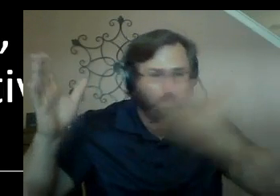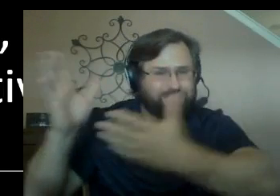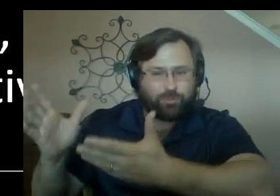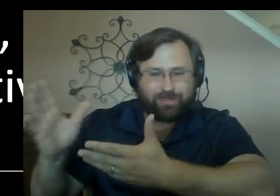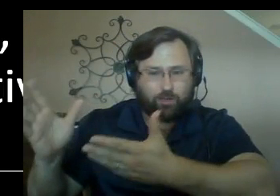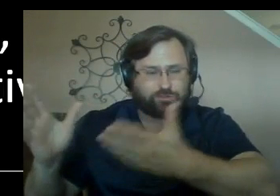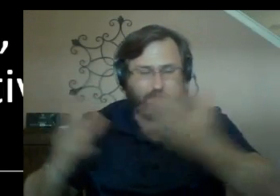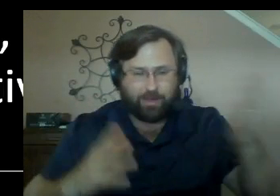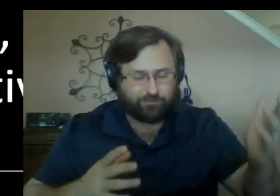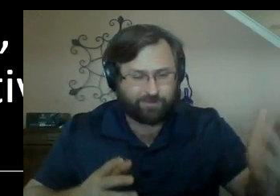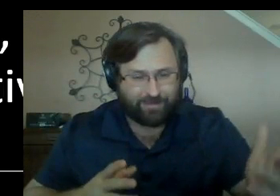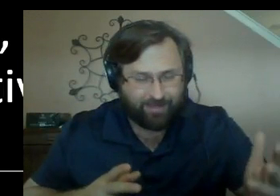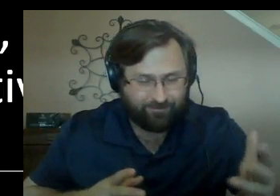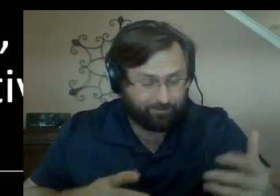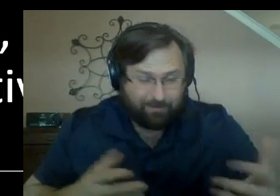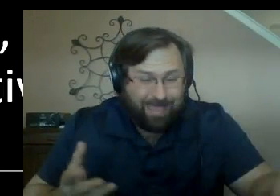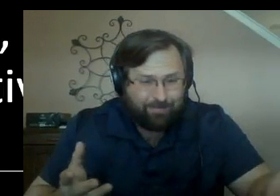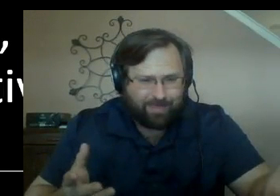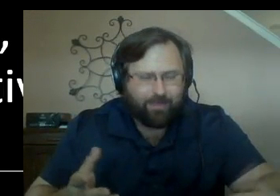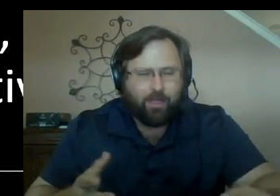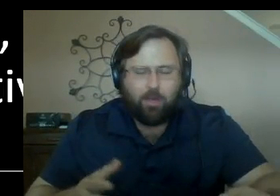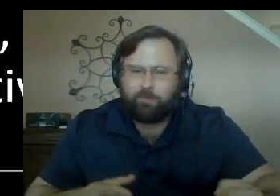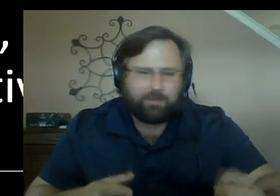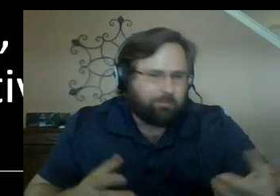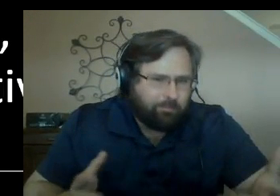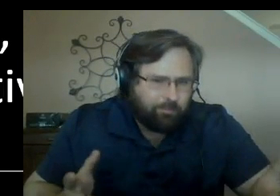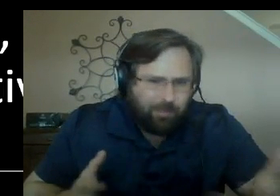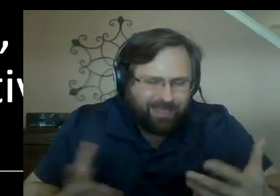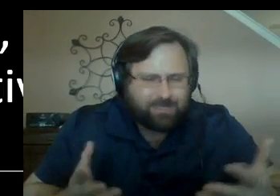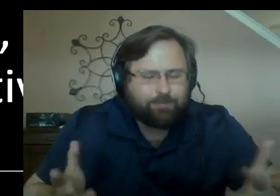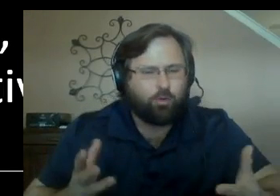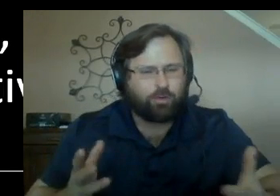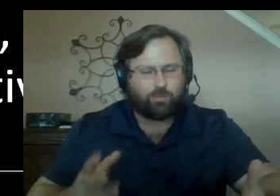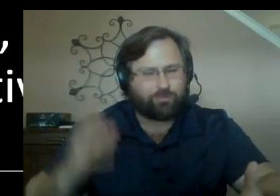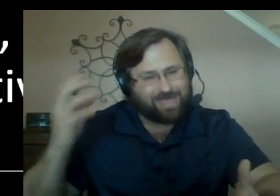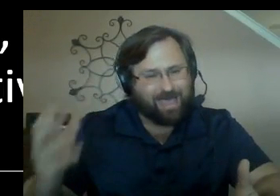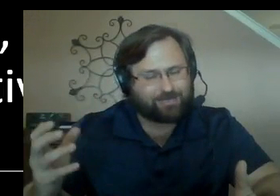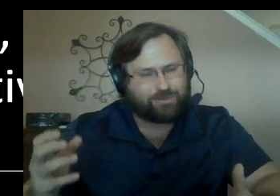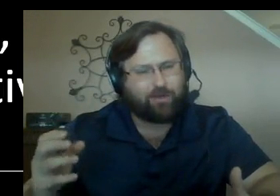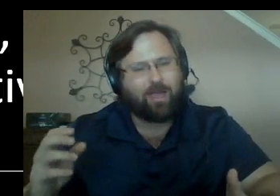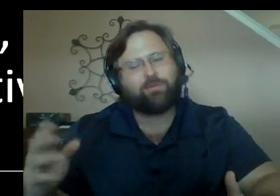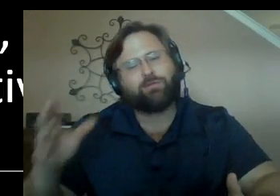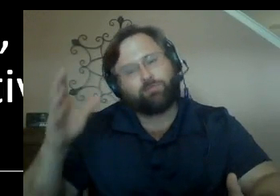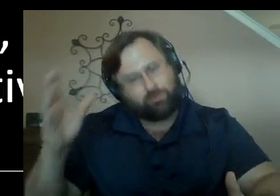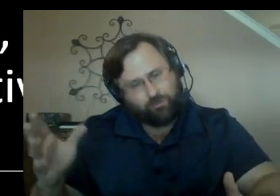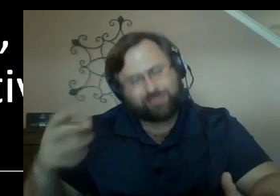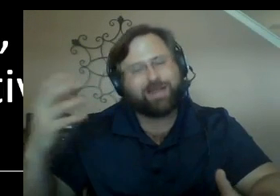isn't really over to my right over to my left i mean it may be but it's not important whether it's actually there i'm referring to it